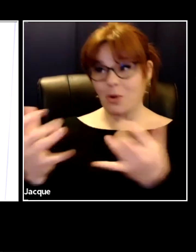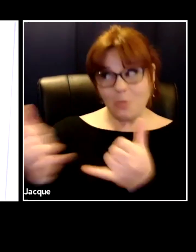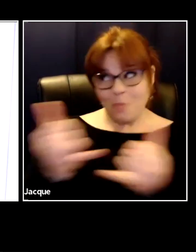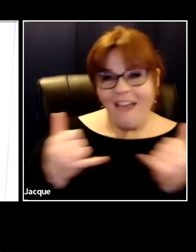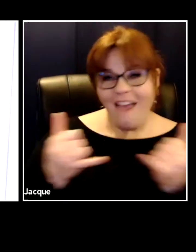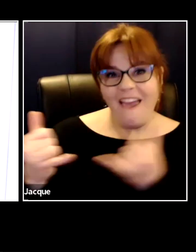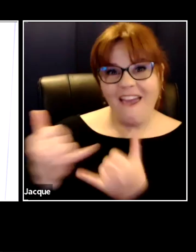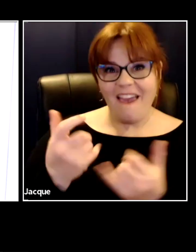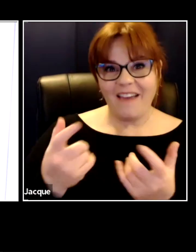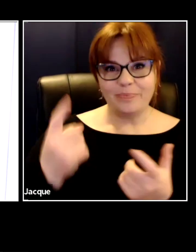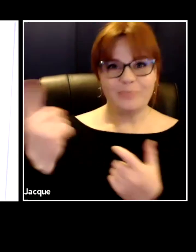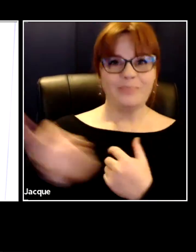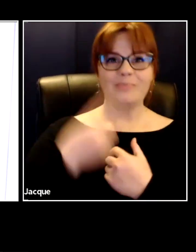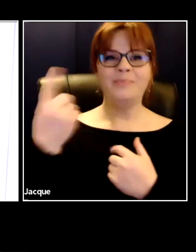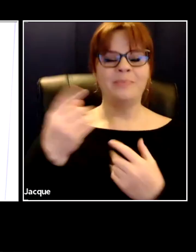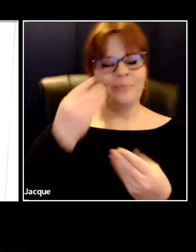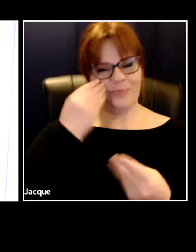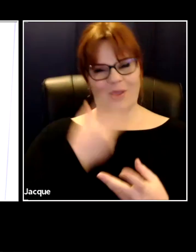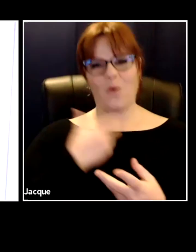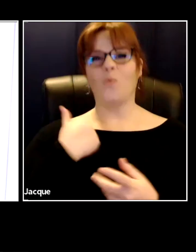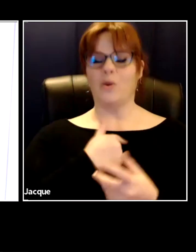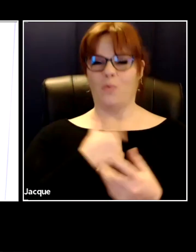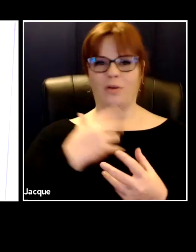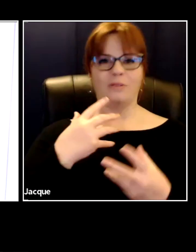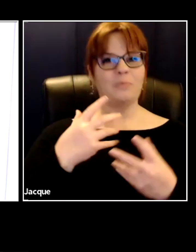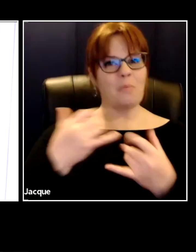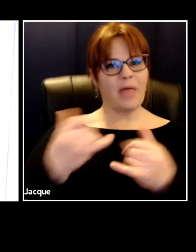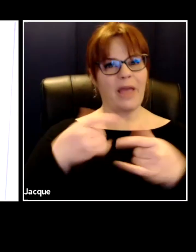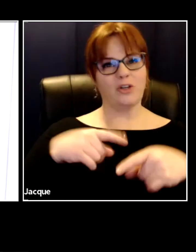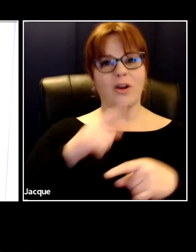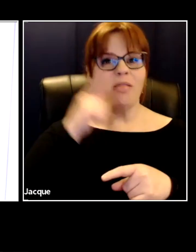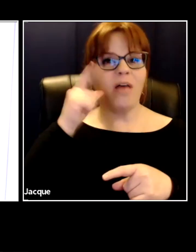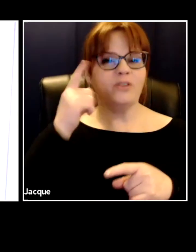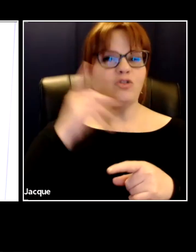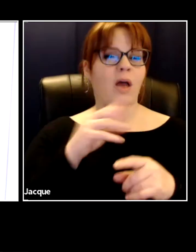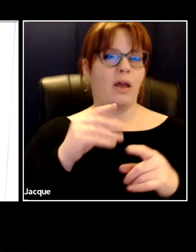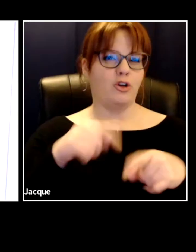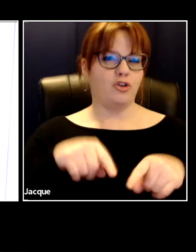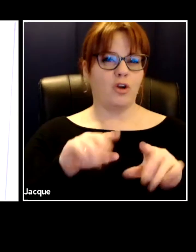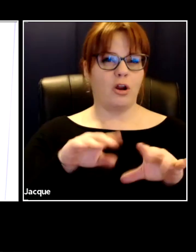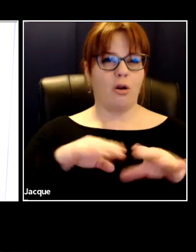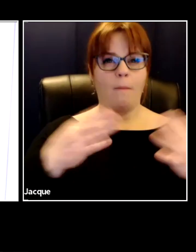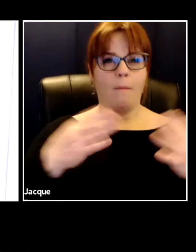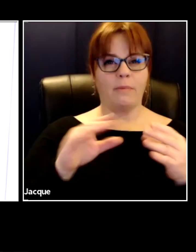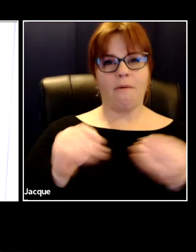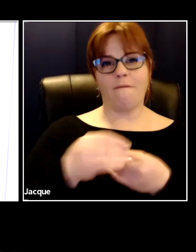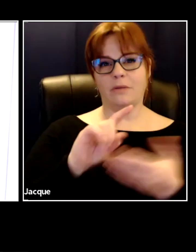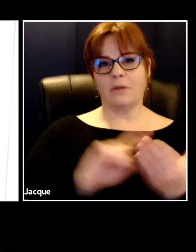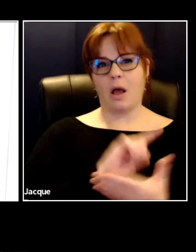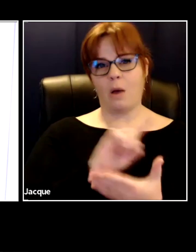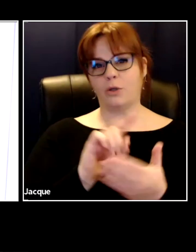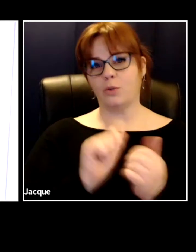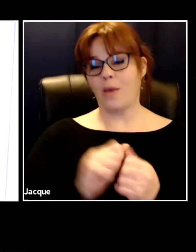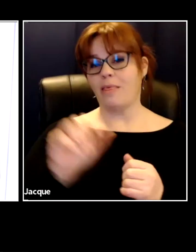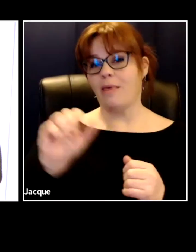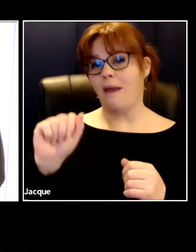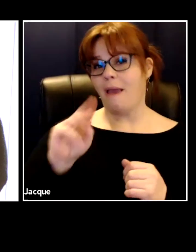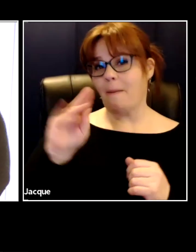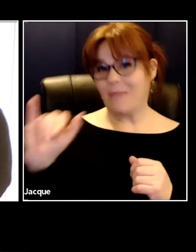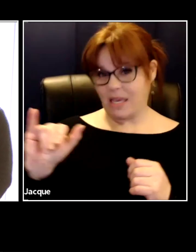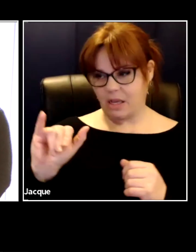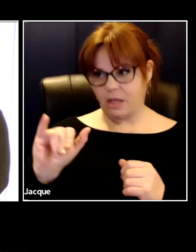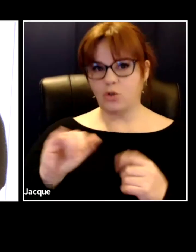round tomorrow at lunch as well as uh open office hours with Amy to troubleshoot, ask questions,